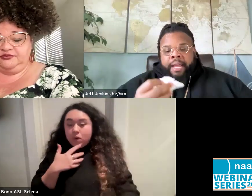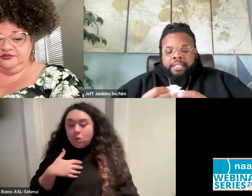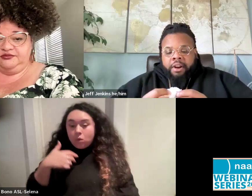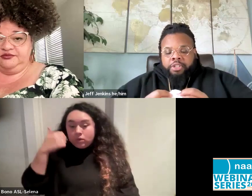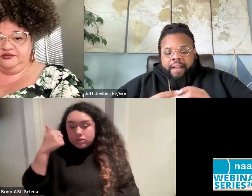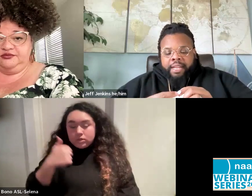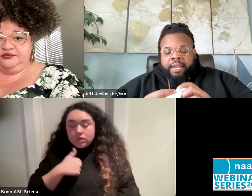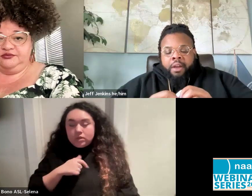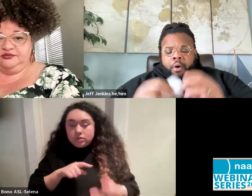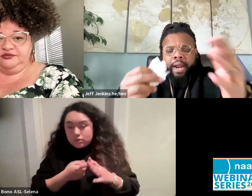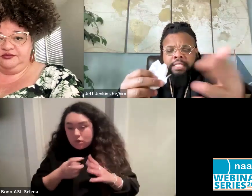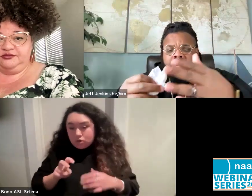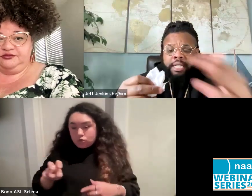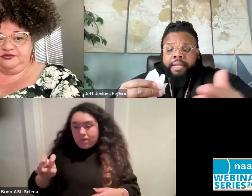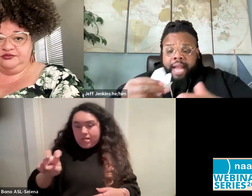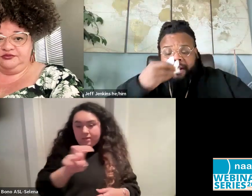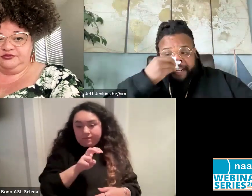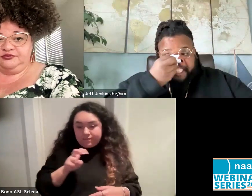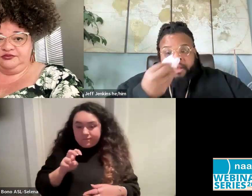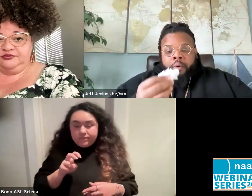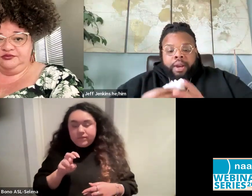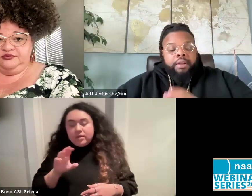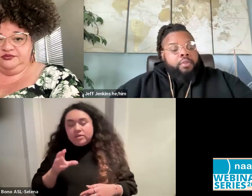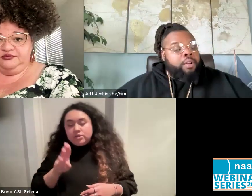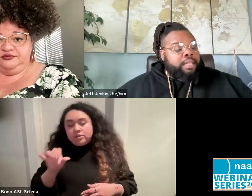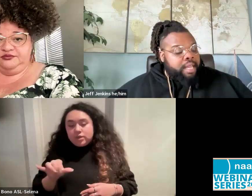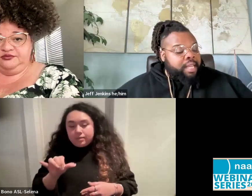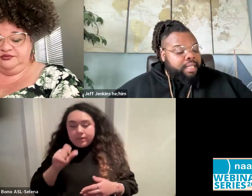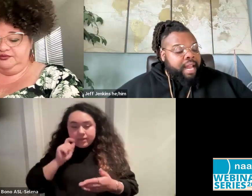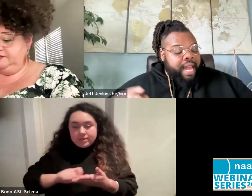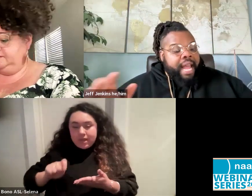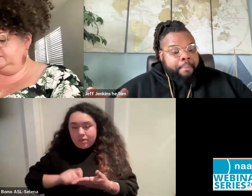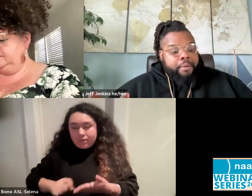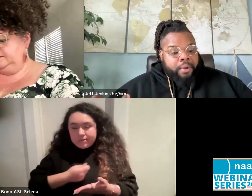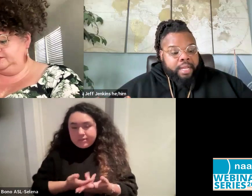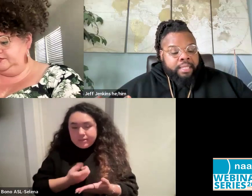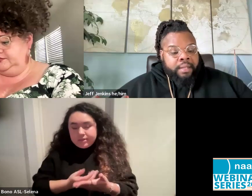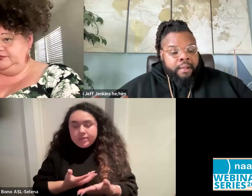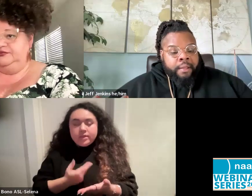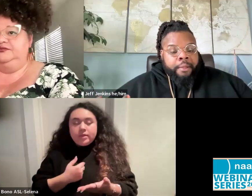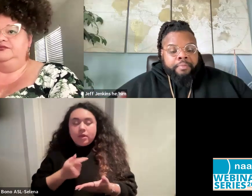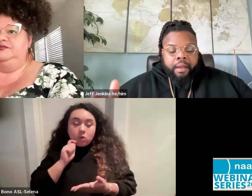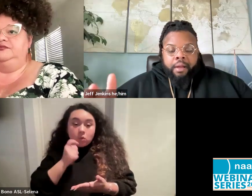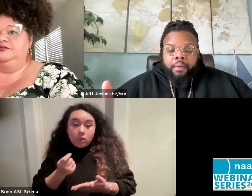and I started traveling or when I started Chubby Diaries, one of the coolest things that that happened was